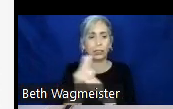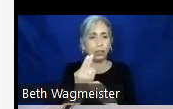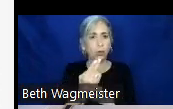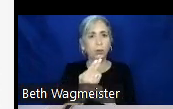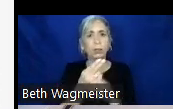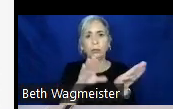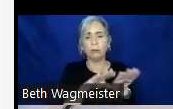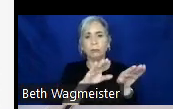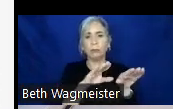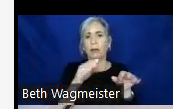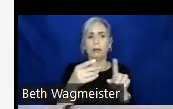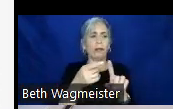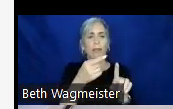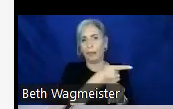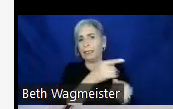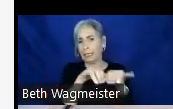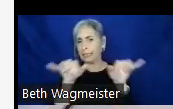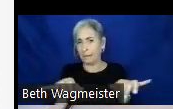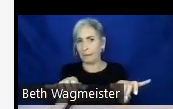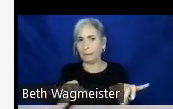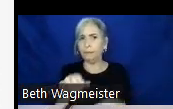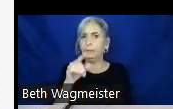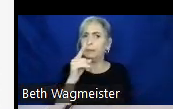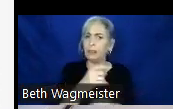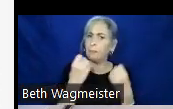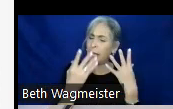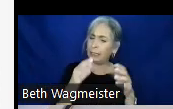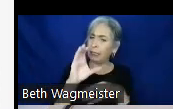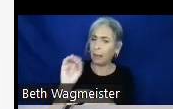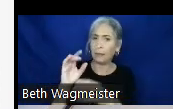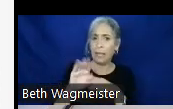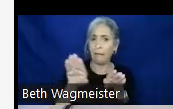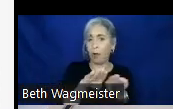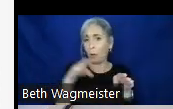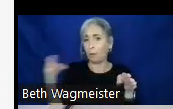it from Google. There are a lot of organizations that have open source their own design systems and